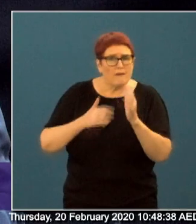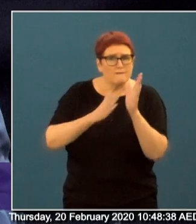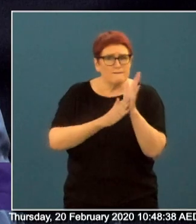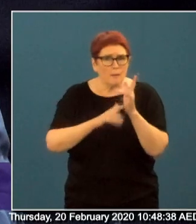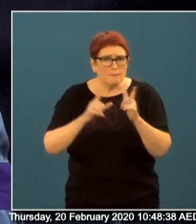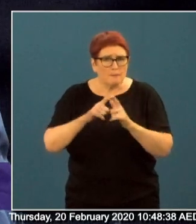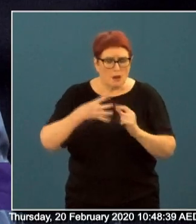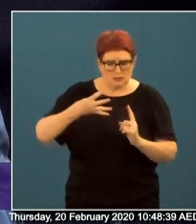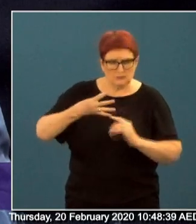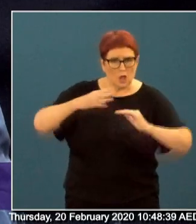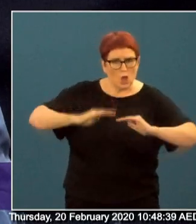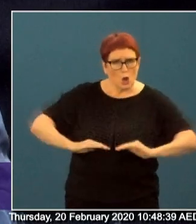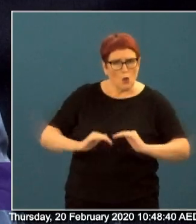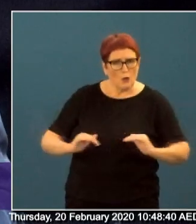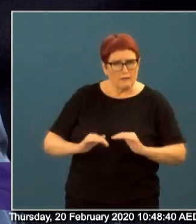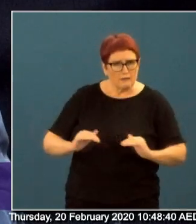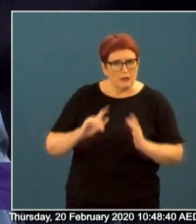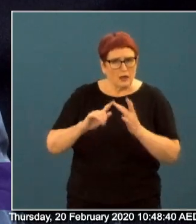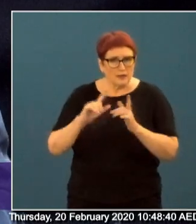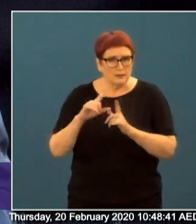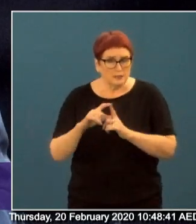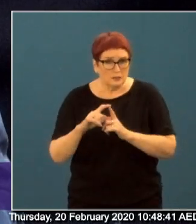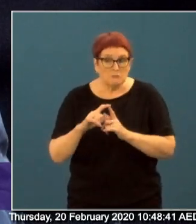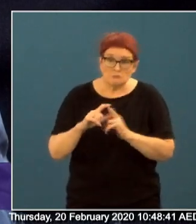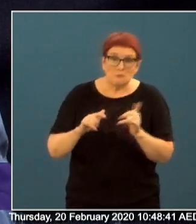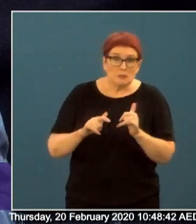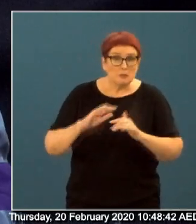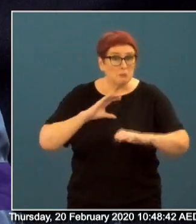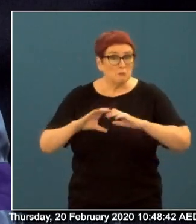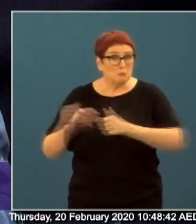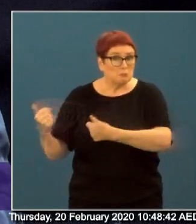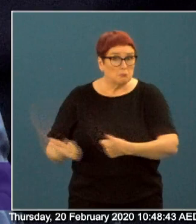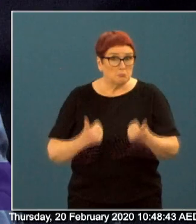intellectual disability may have good communication skills and be largely